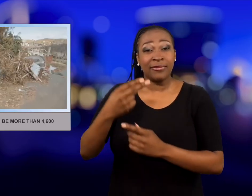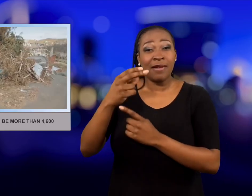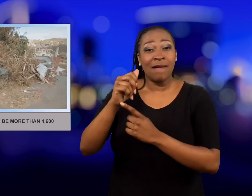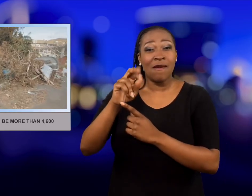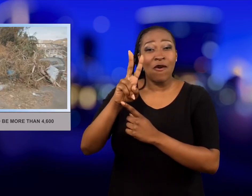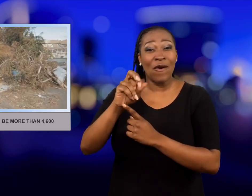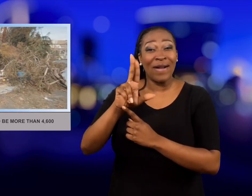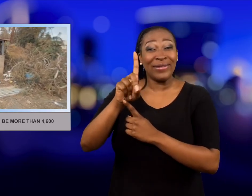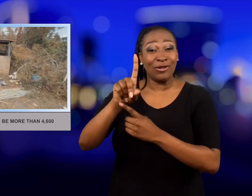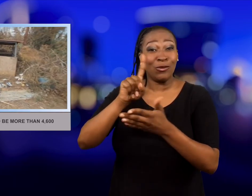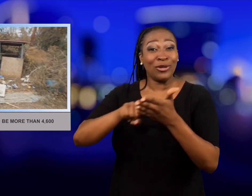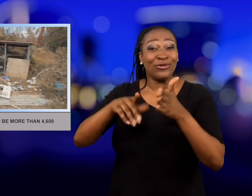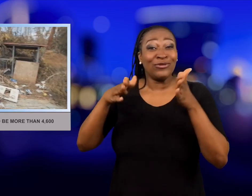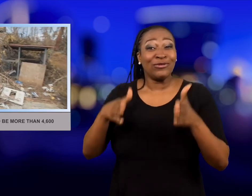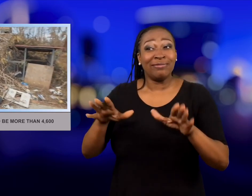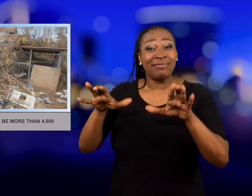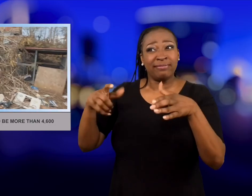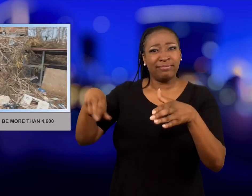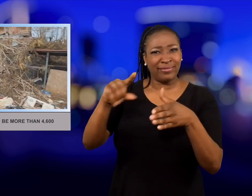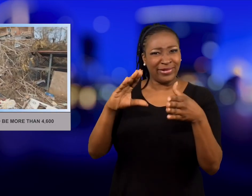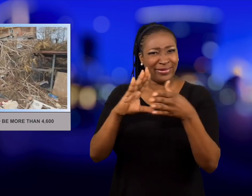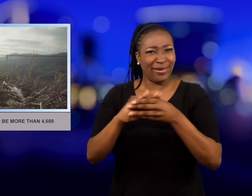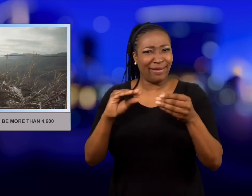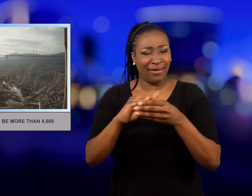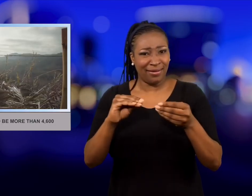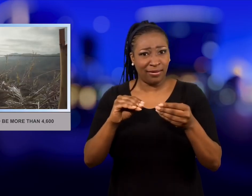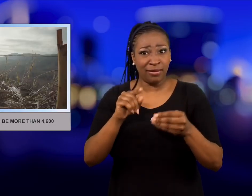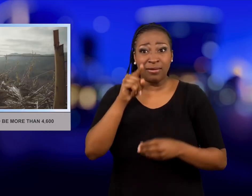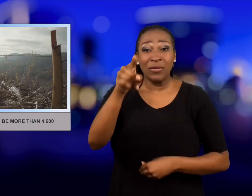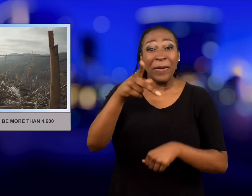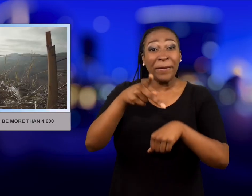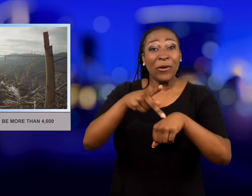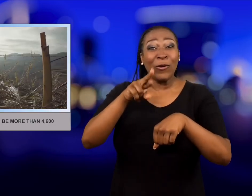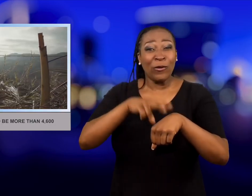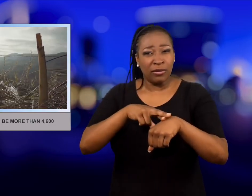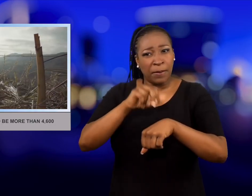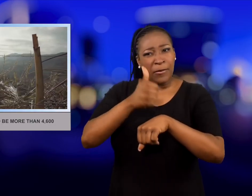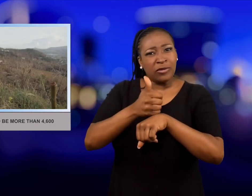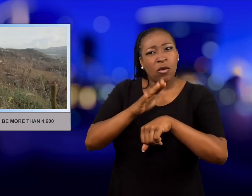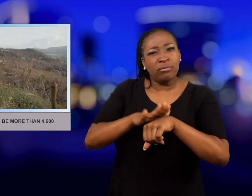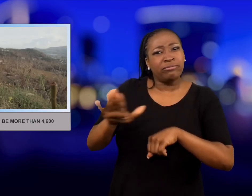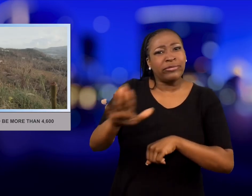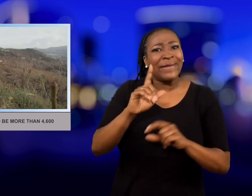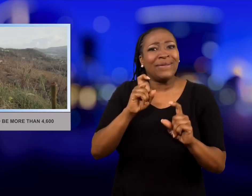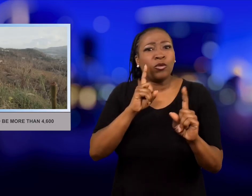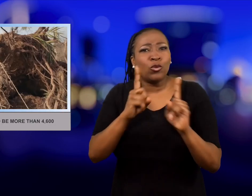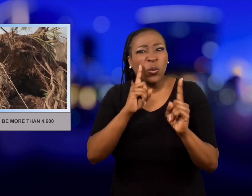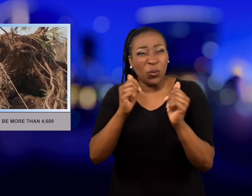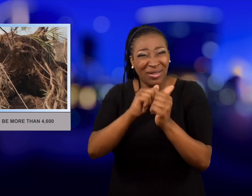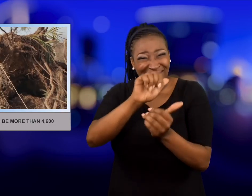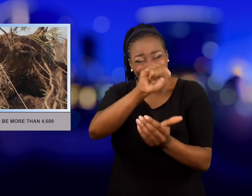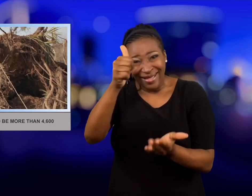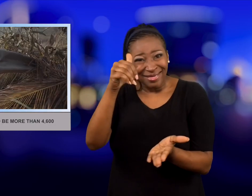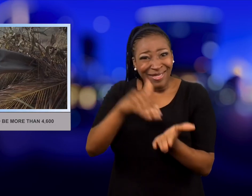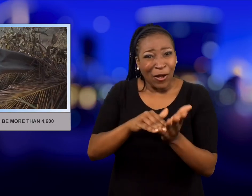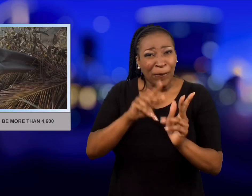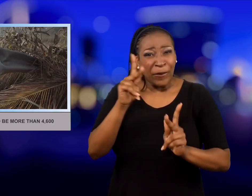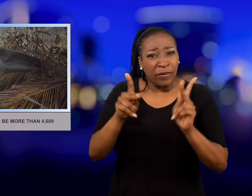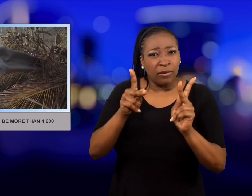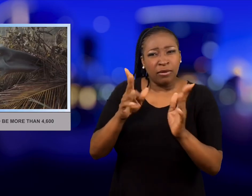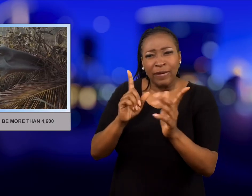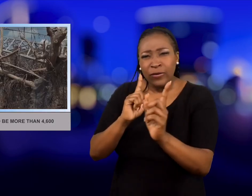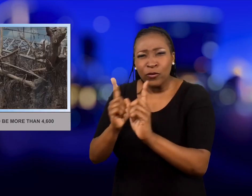Harvard researchers say based on their interviews with 10,000 people in Puerto Rico, they feel